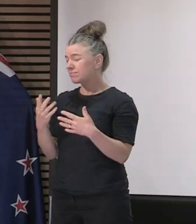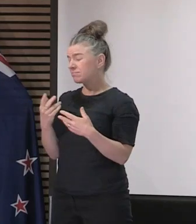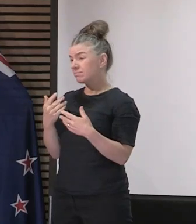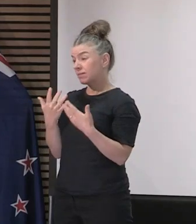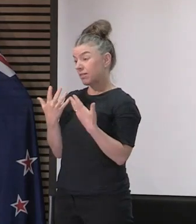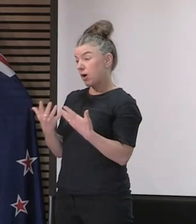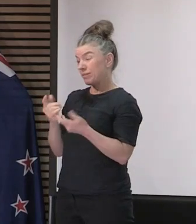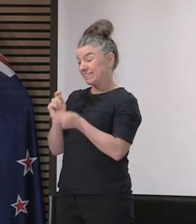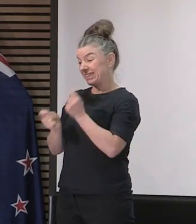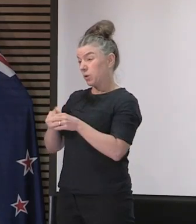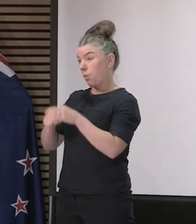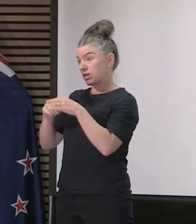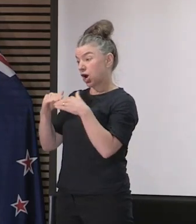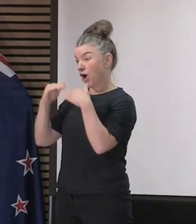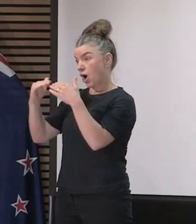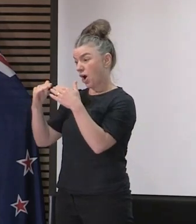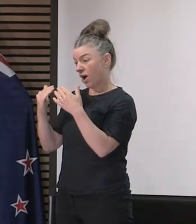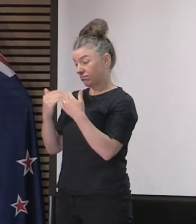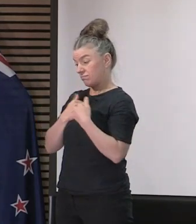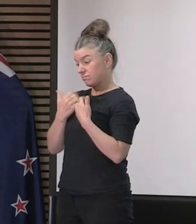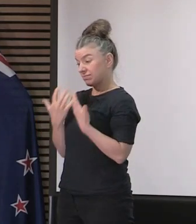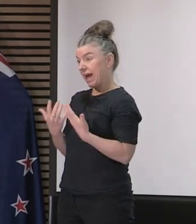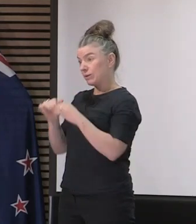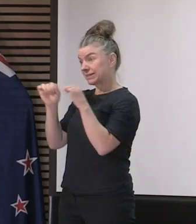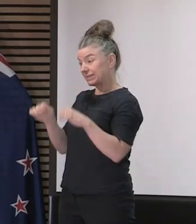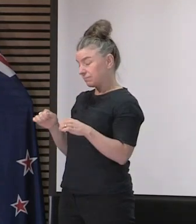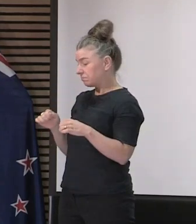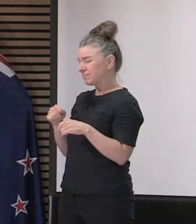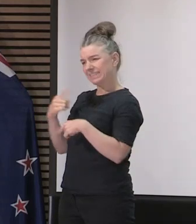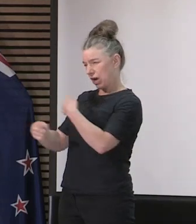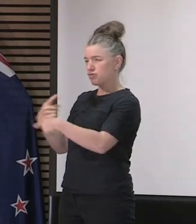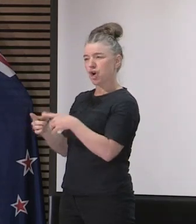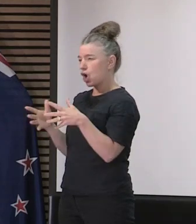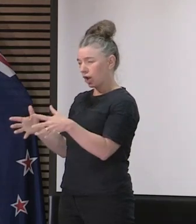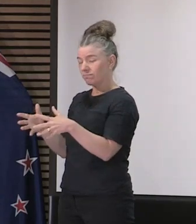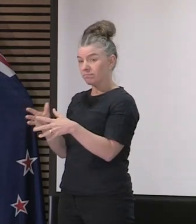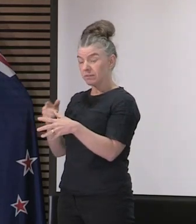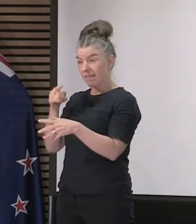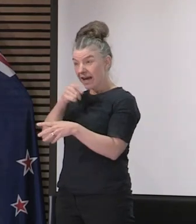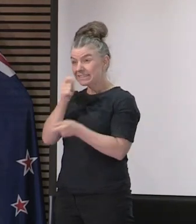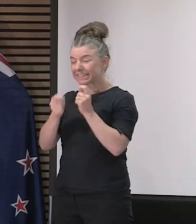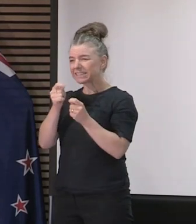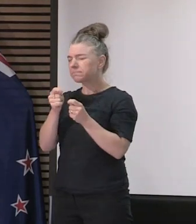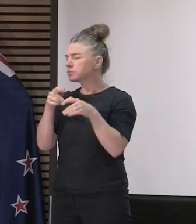this stage it is not sufficiently reliable and we will stick with the fact we have good testing capacity